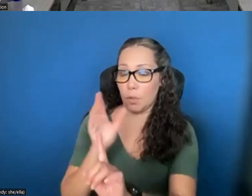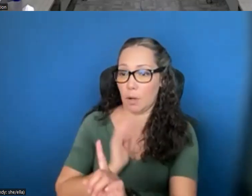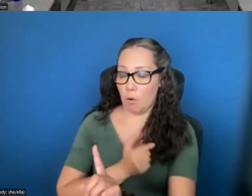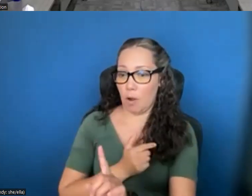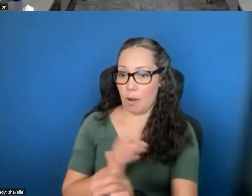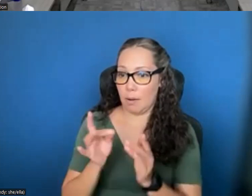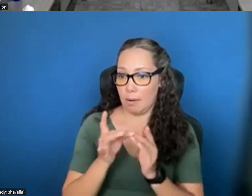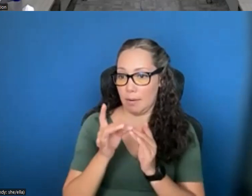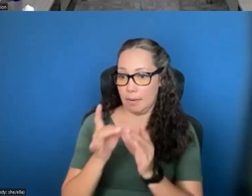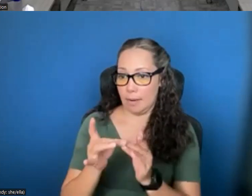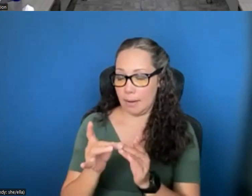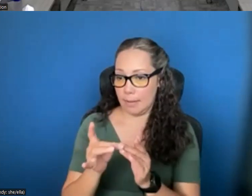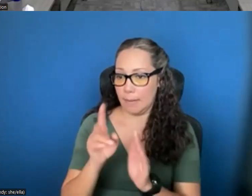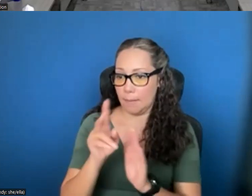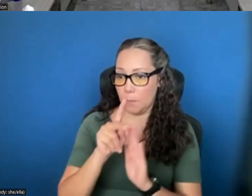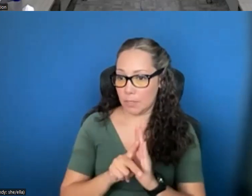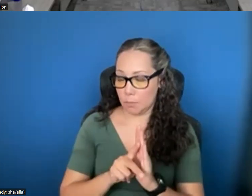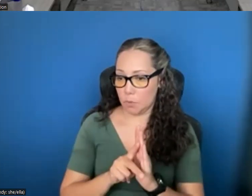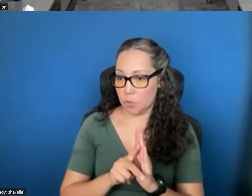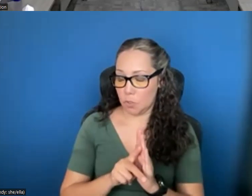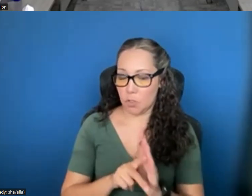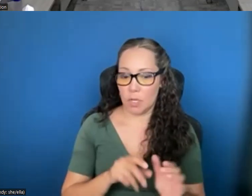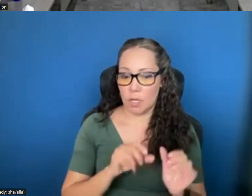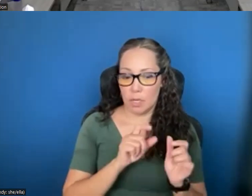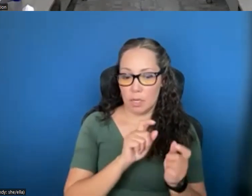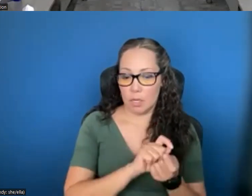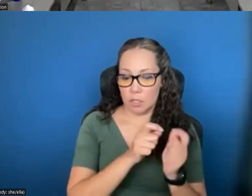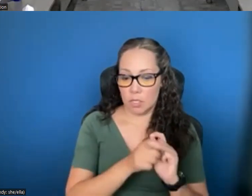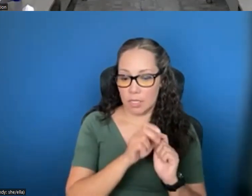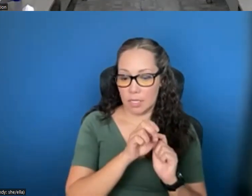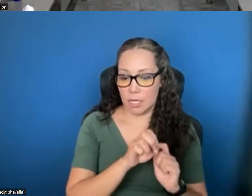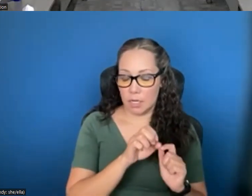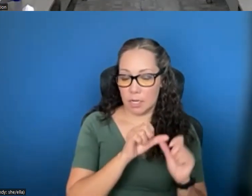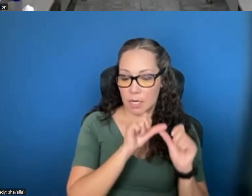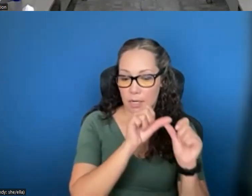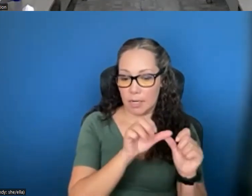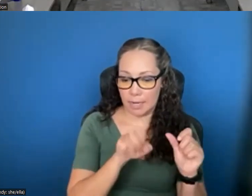appreciate ensuring equity and consistency enhancing collaboration and integration and